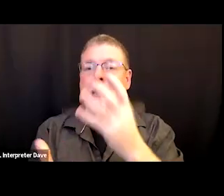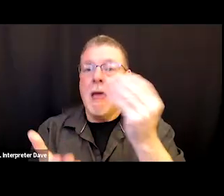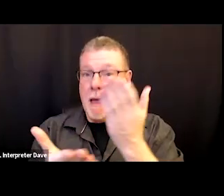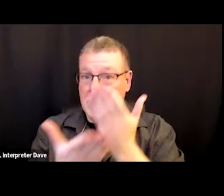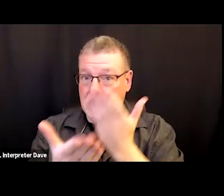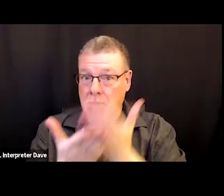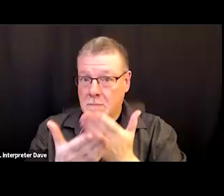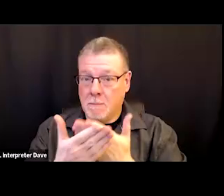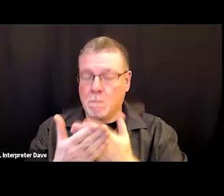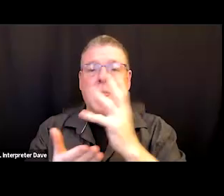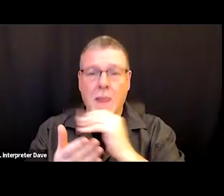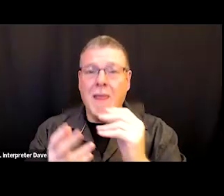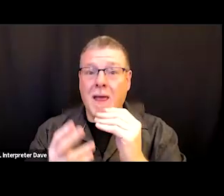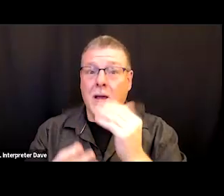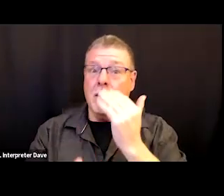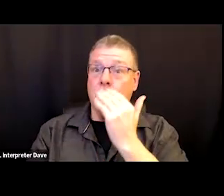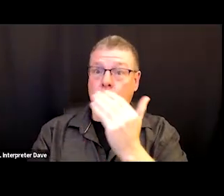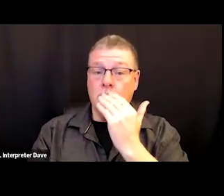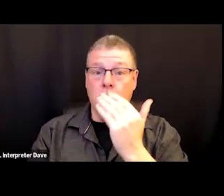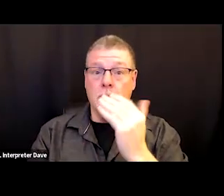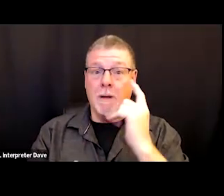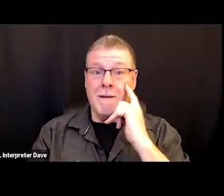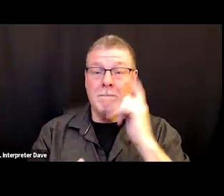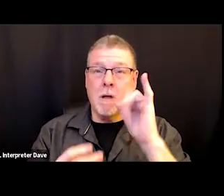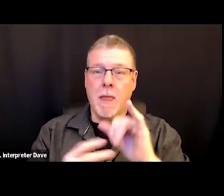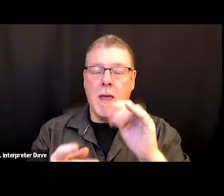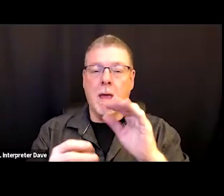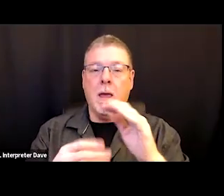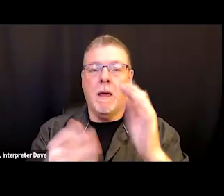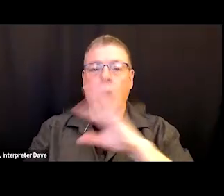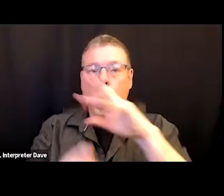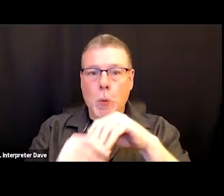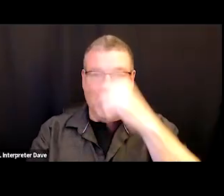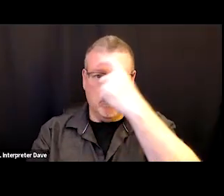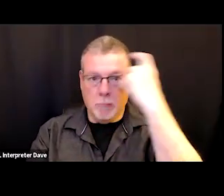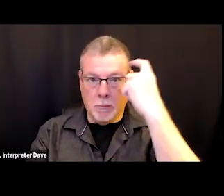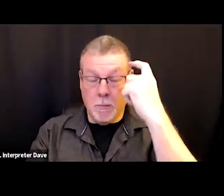and are very good at screening for the prevalence of trauma. Then, when someone,